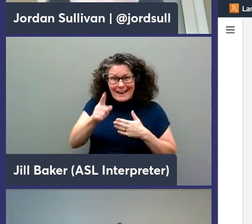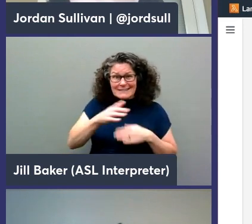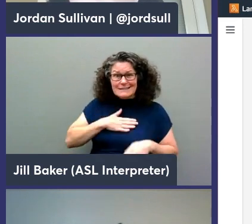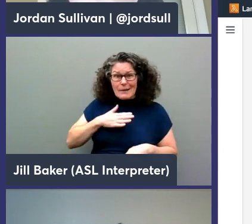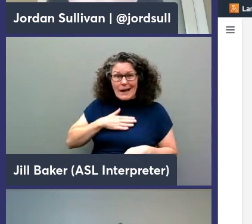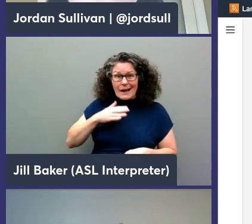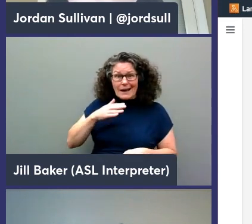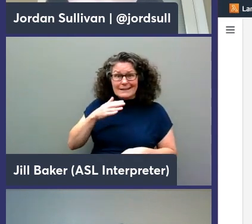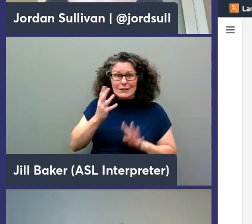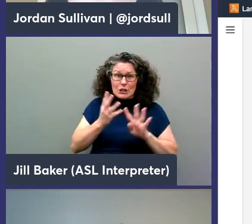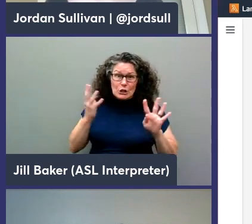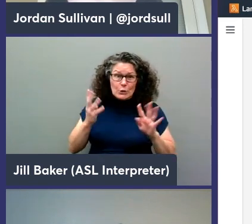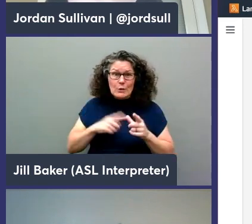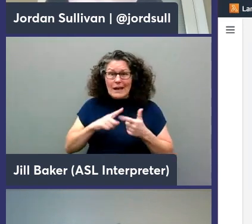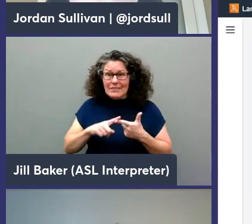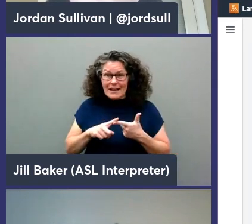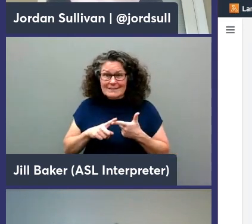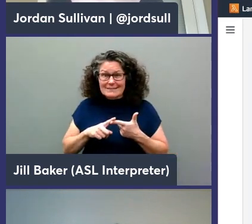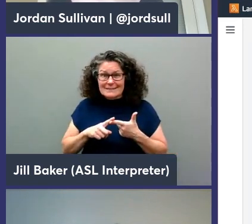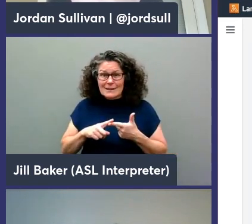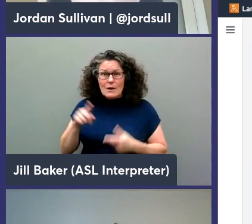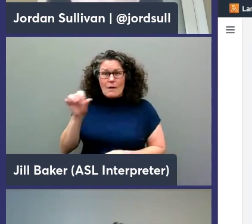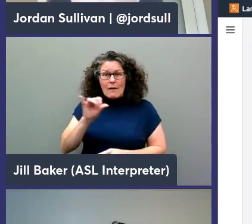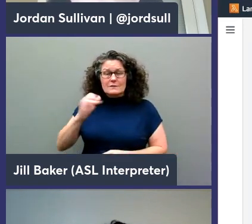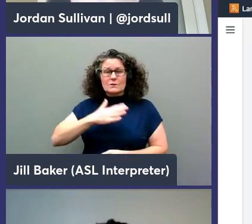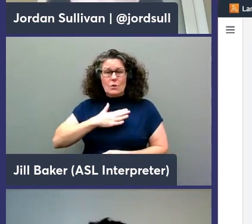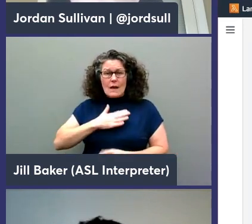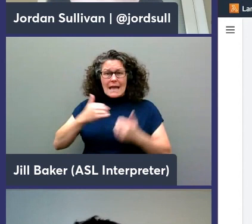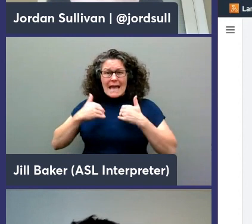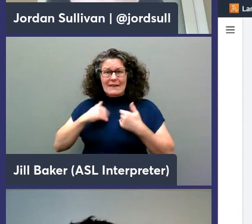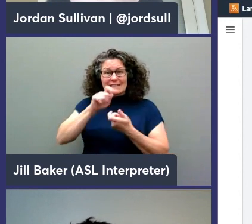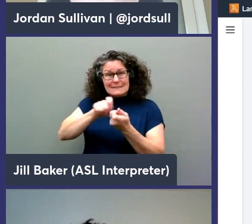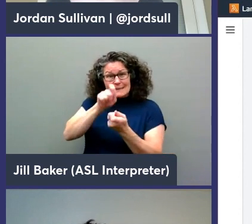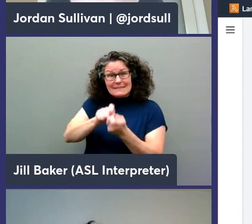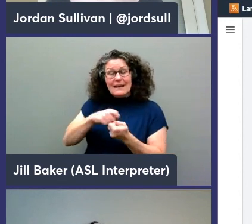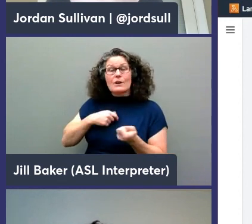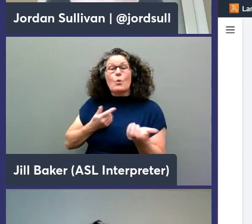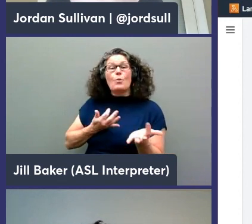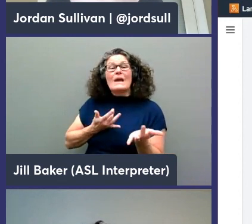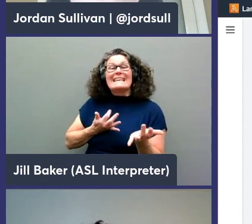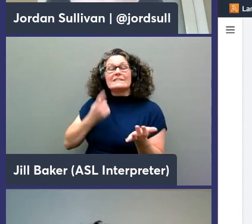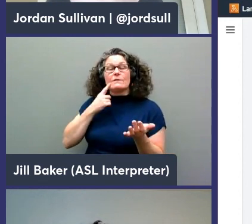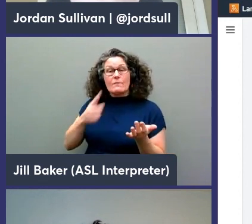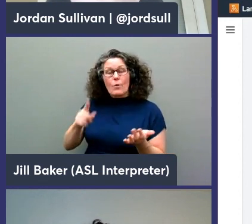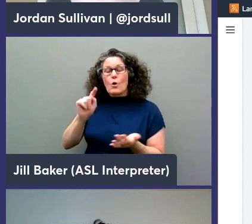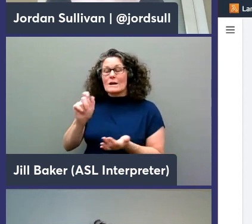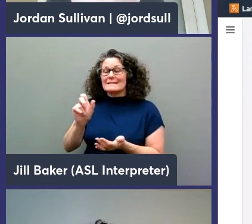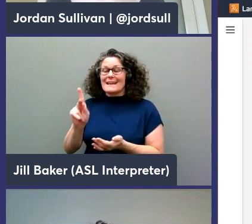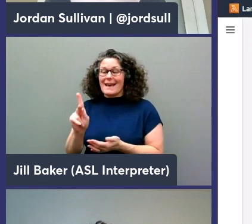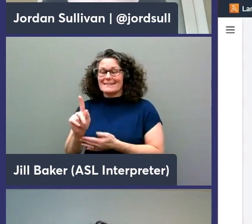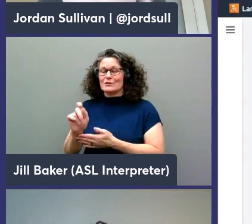And then I also have specified the wait for task token parameter in this method.